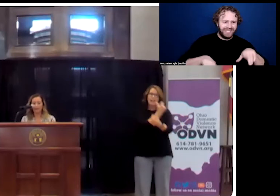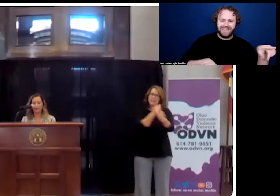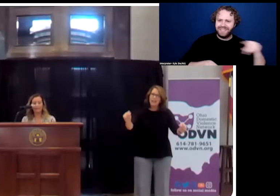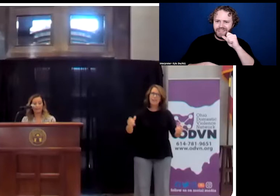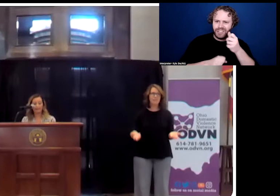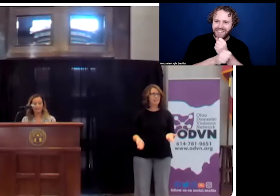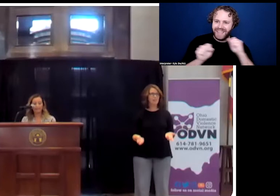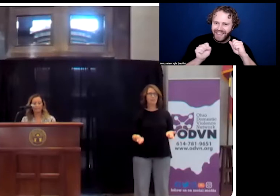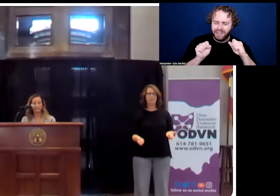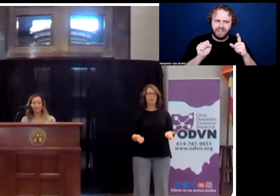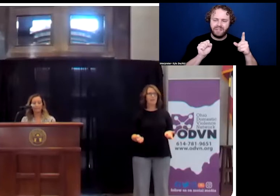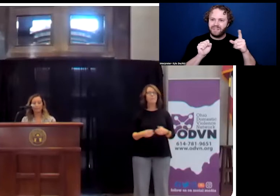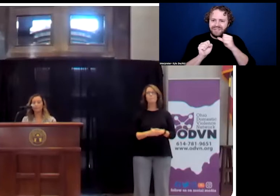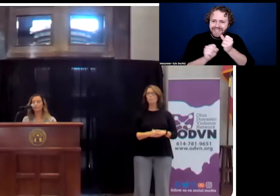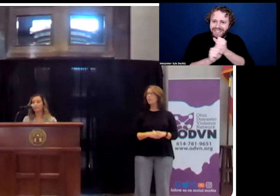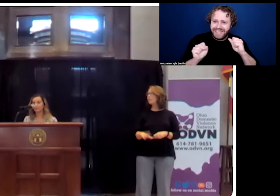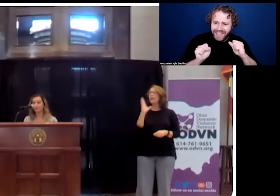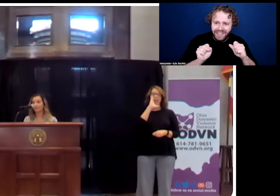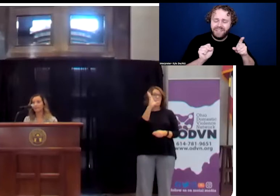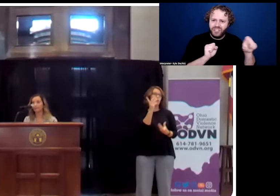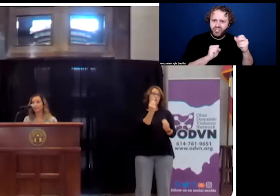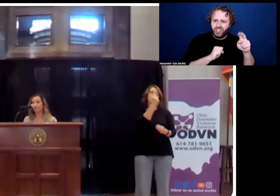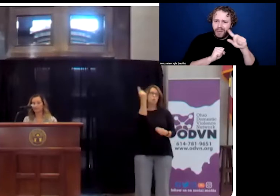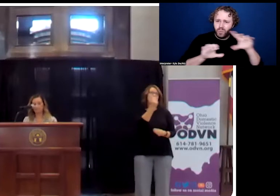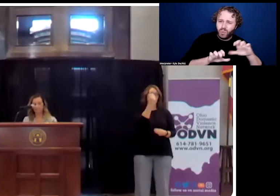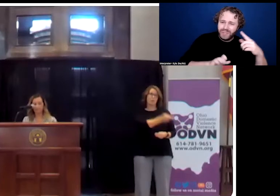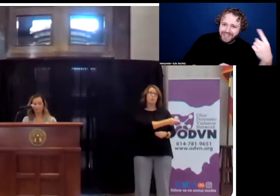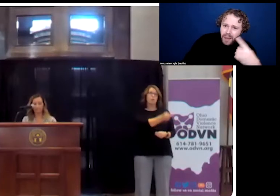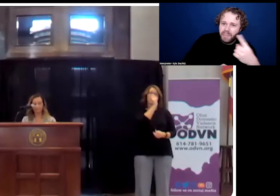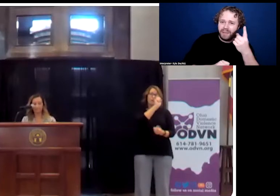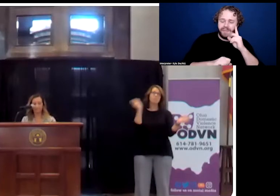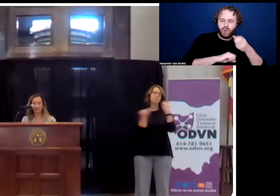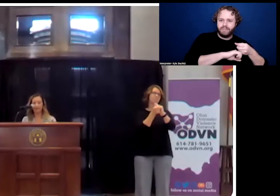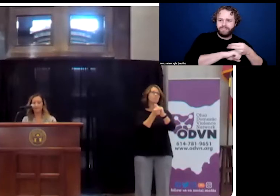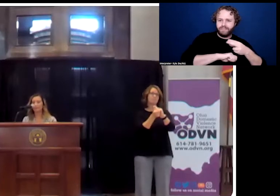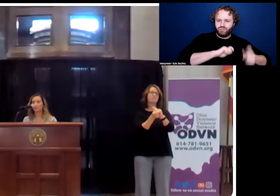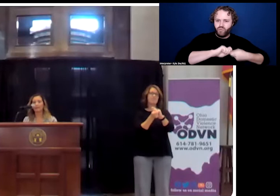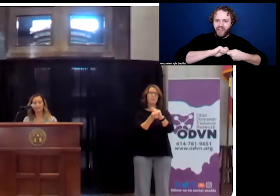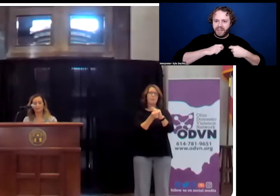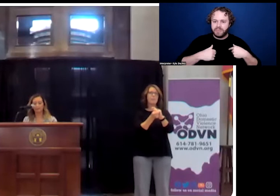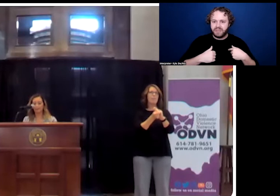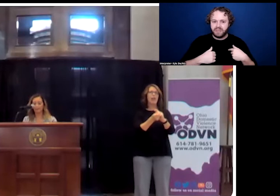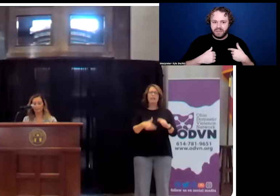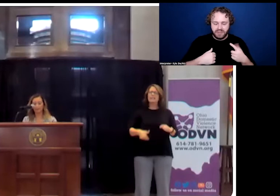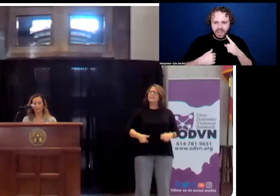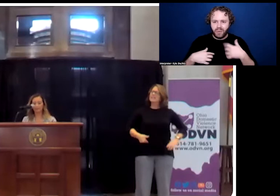I said, he will do something to my kids to get back at me. I had such an ache in my gut about this.